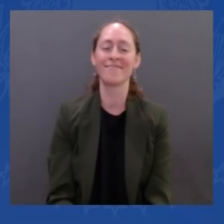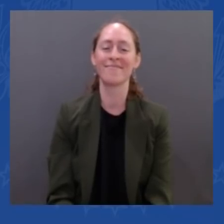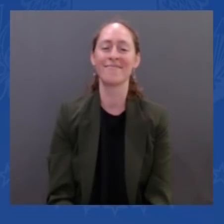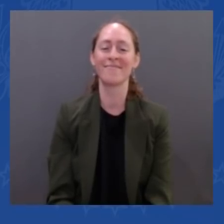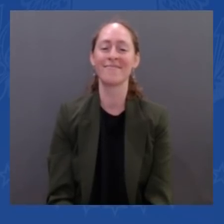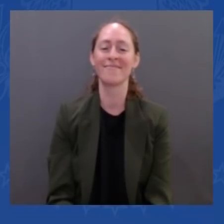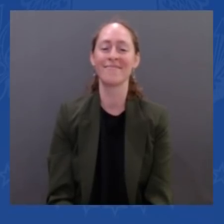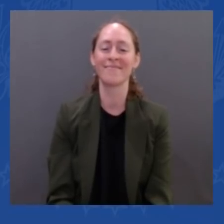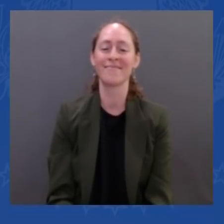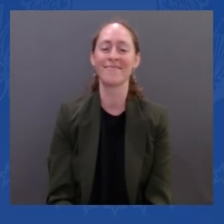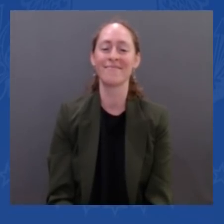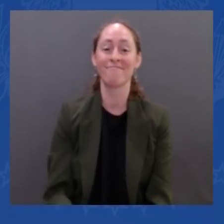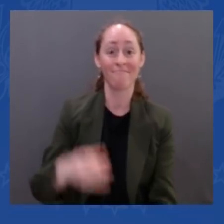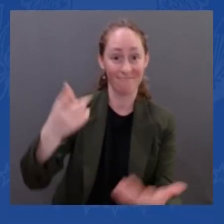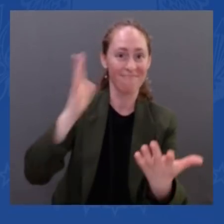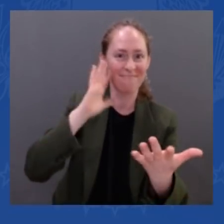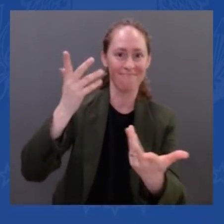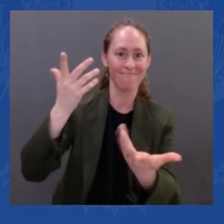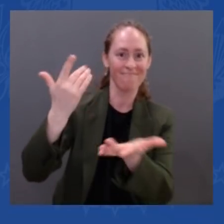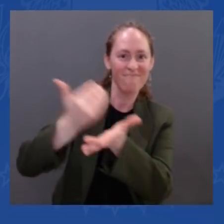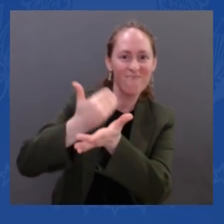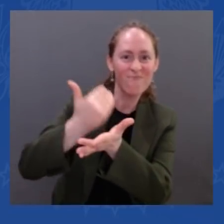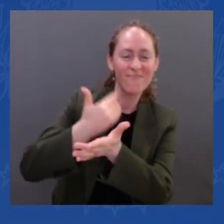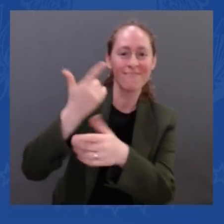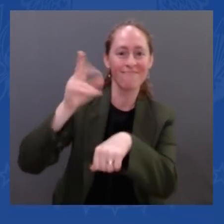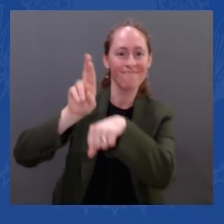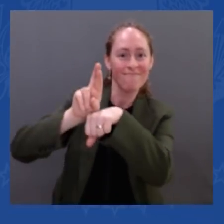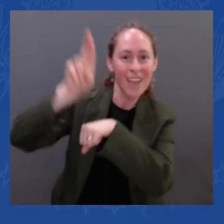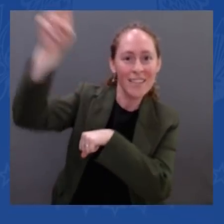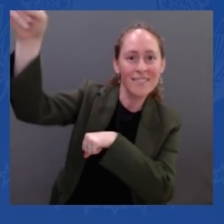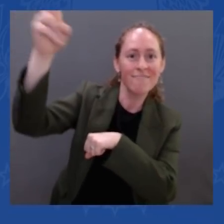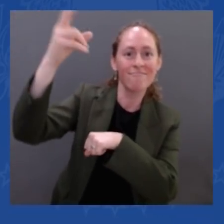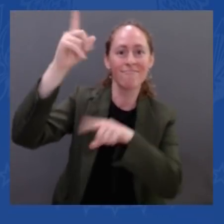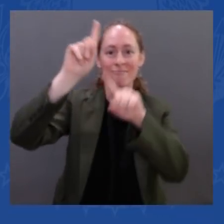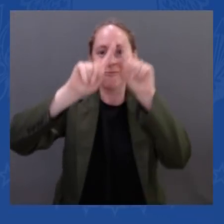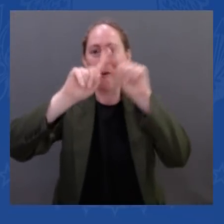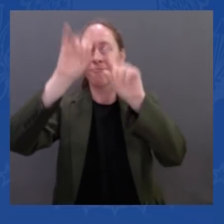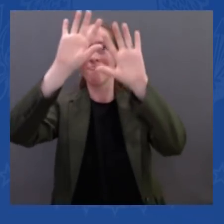And I'm excited -- I'm excited at the work we will do together on the Gateway Station around the moon,